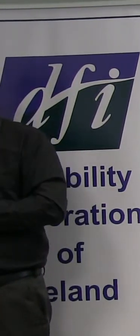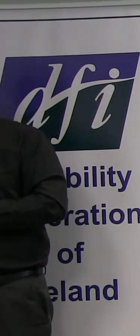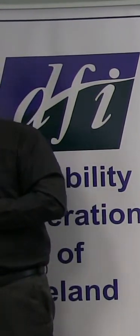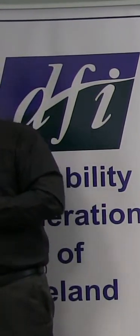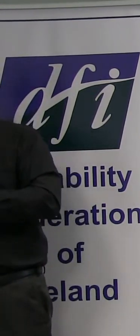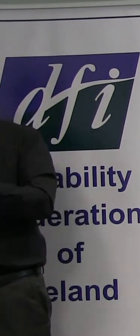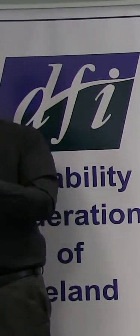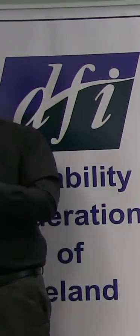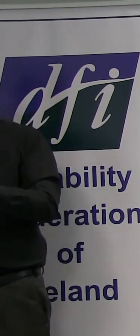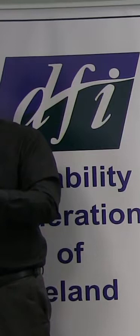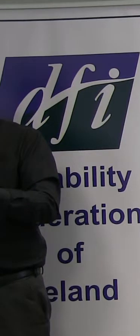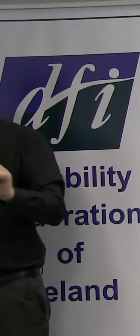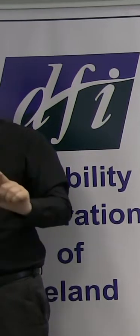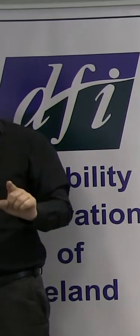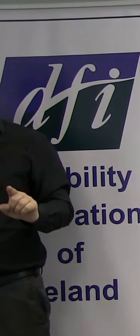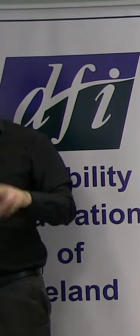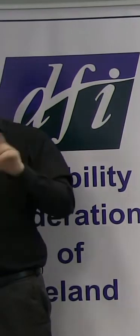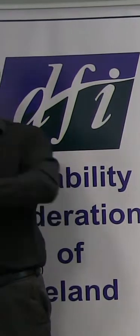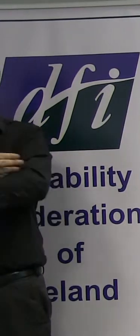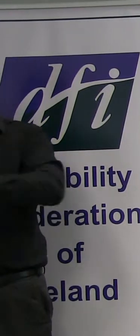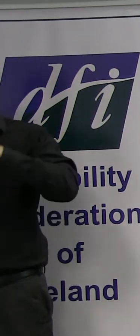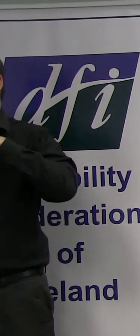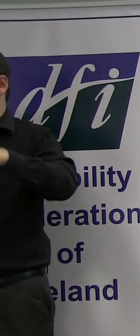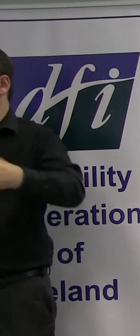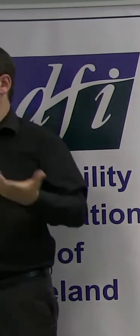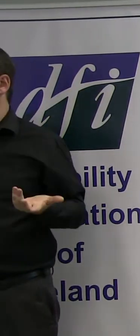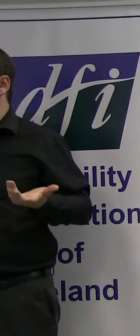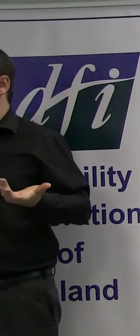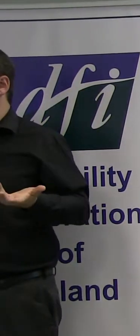old into a retention investigation and not that's how it will work